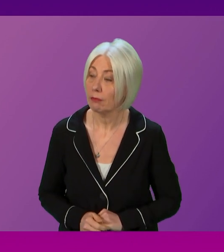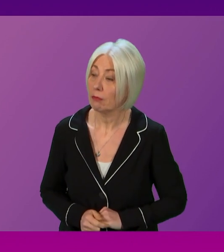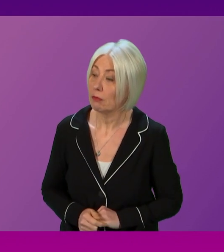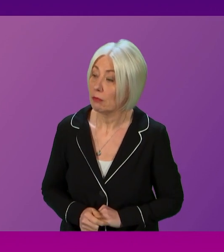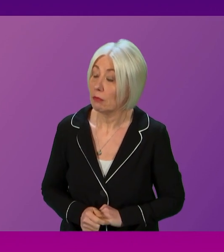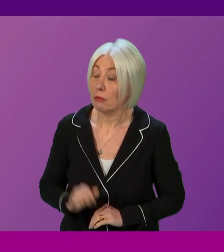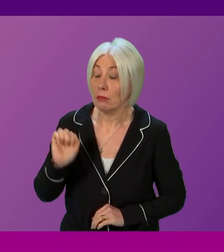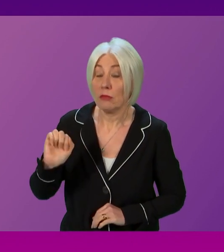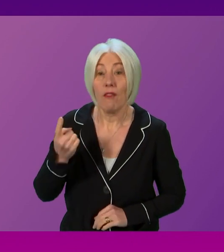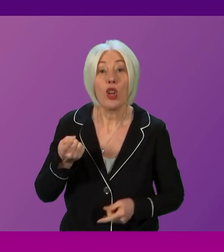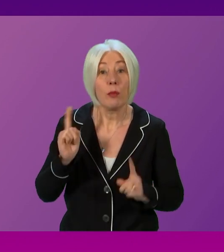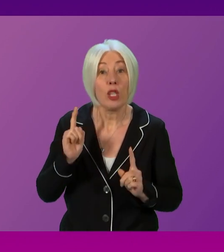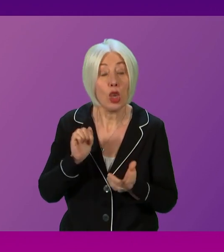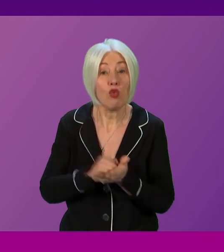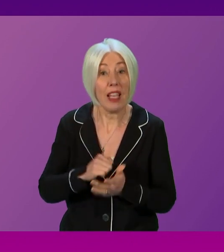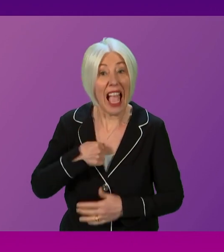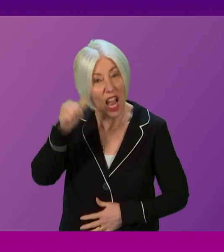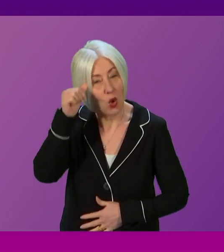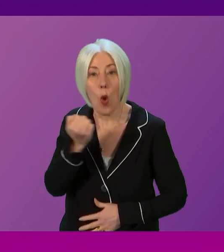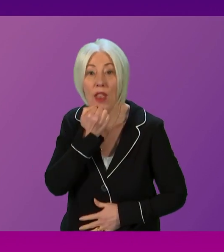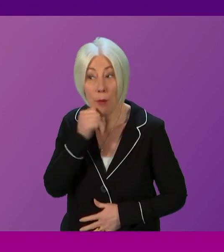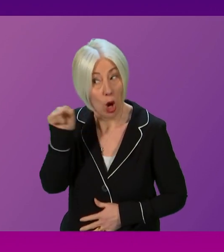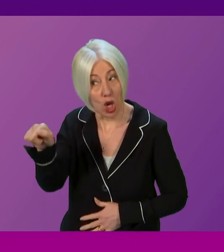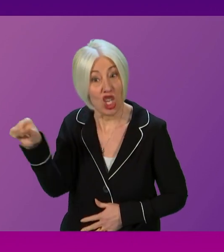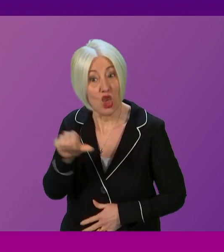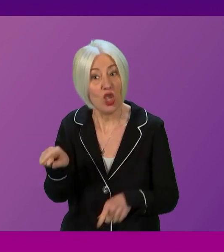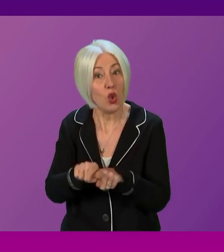The First Minister is right—I do know the number and she should know it, too, because it impacts